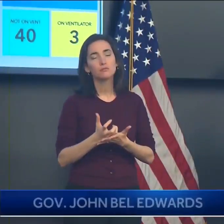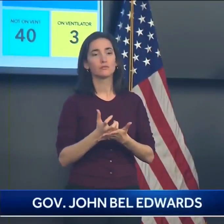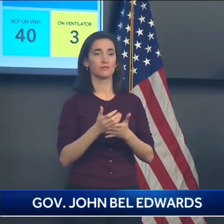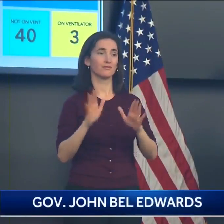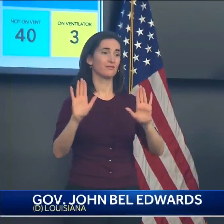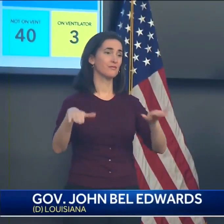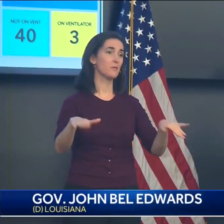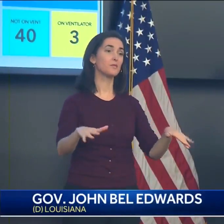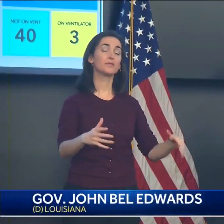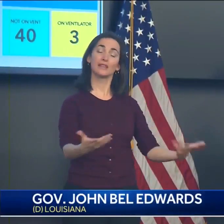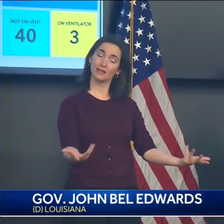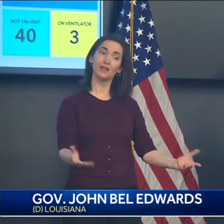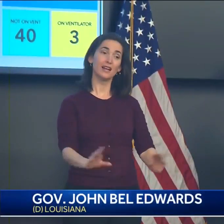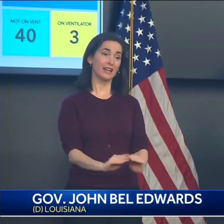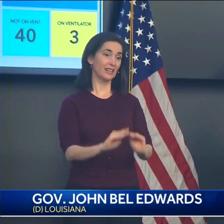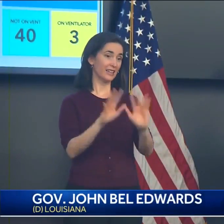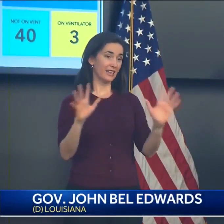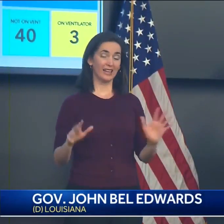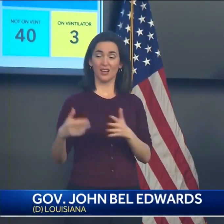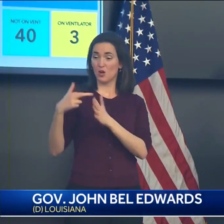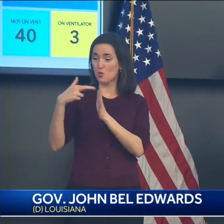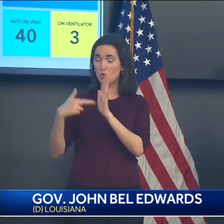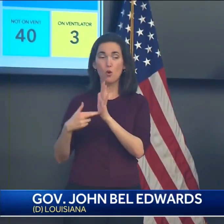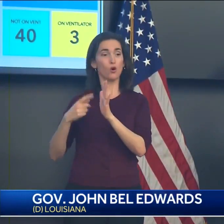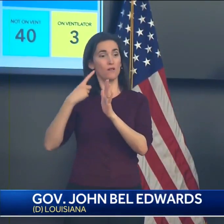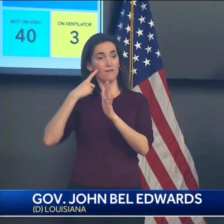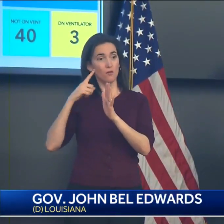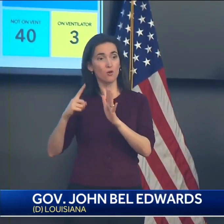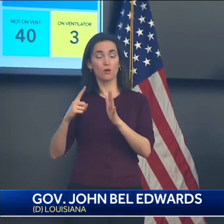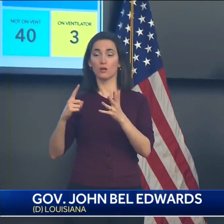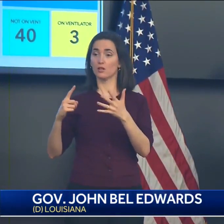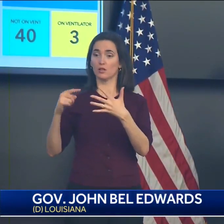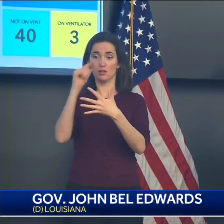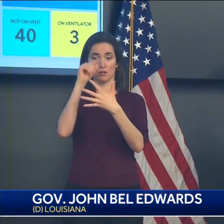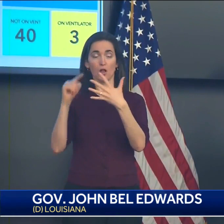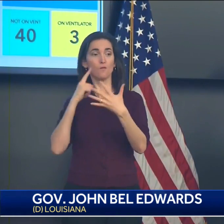HERE’S WHAT EDWARDS SAID JUST MINUTES AGO.